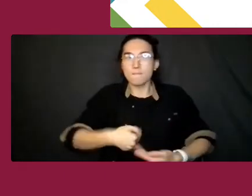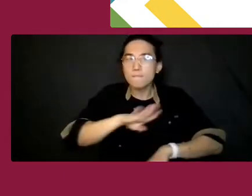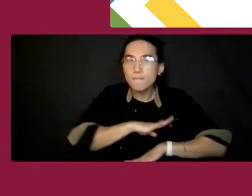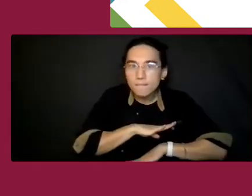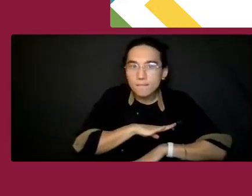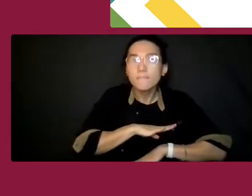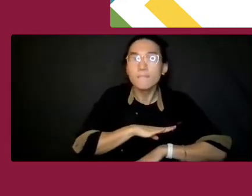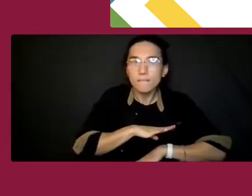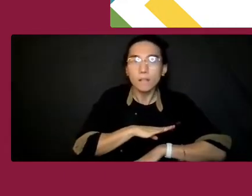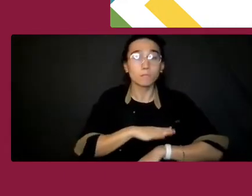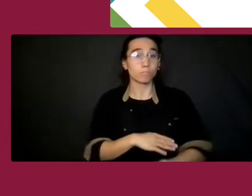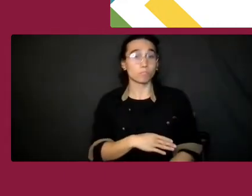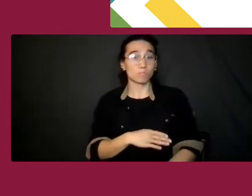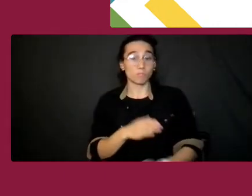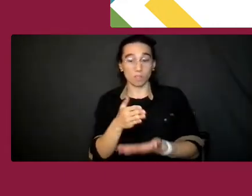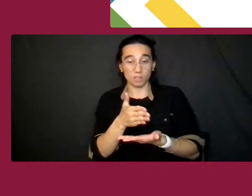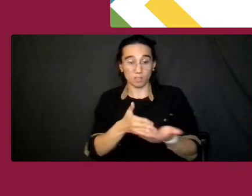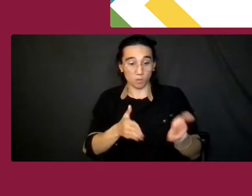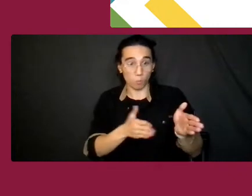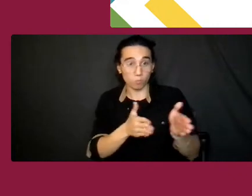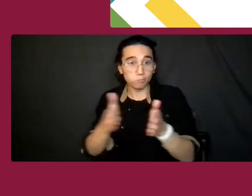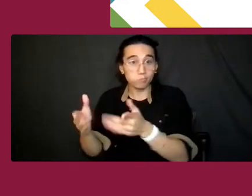cultivate the happiness mindset,